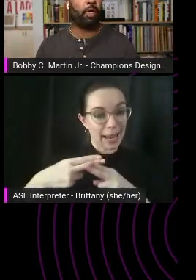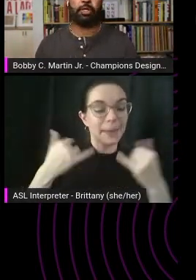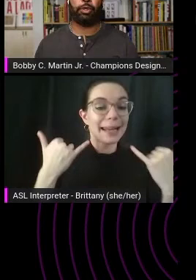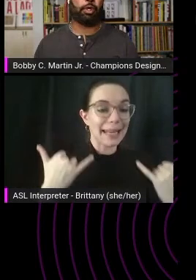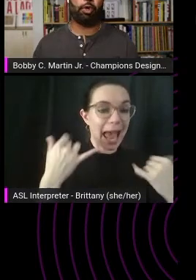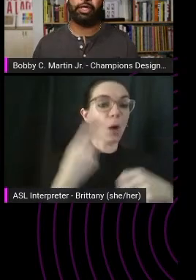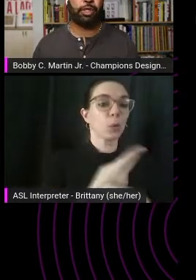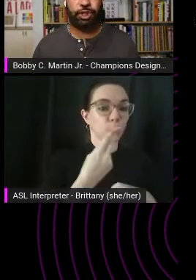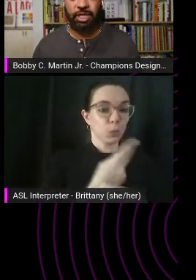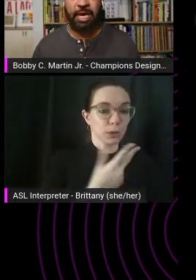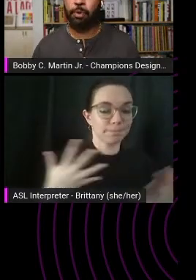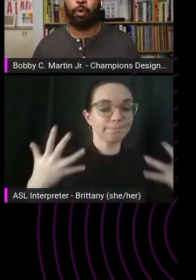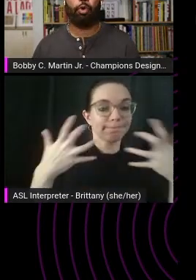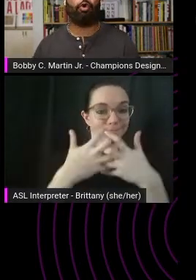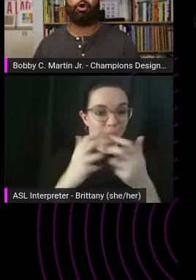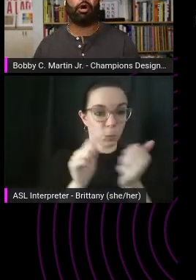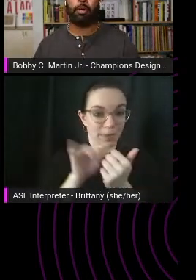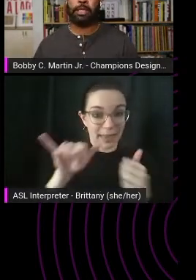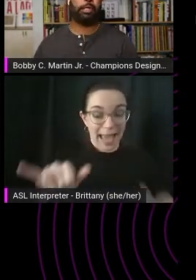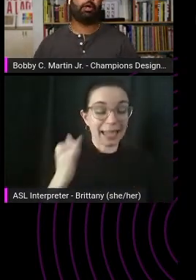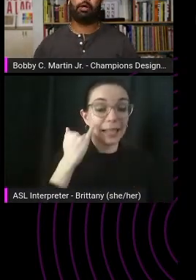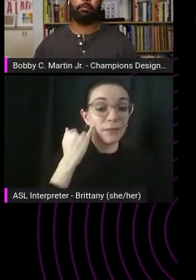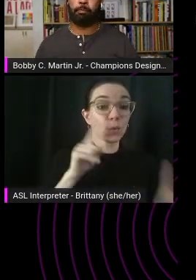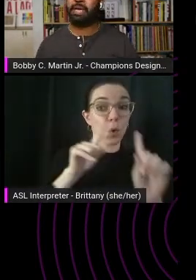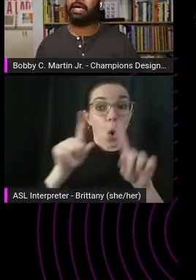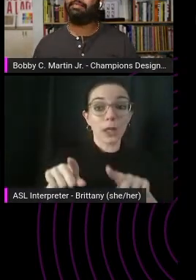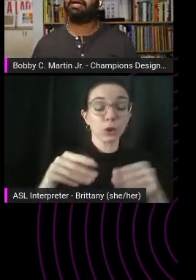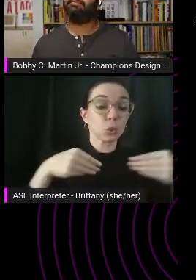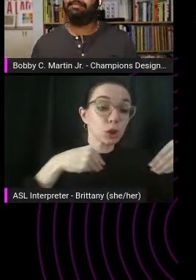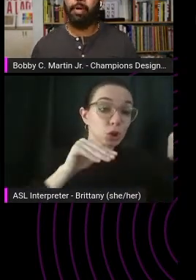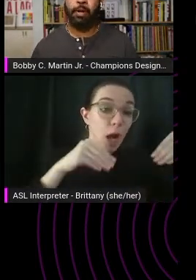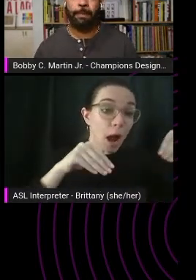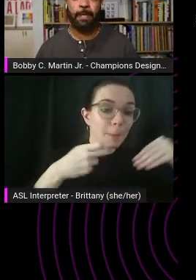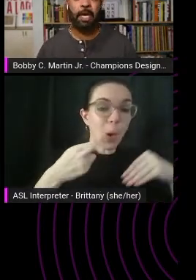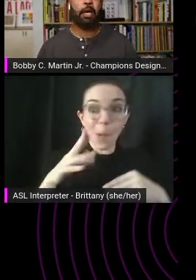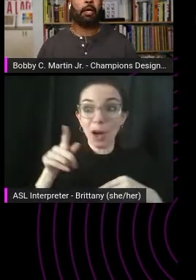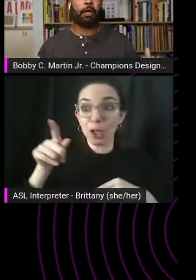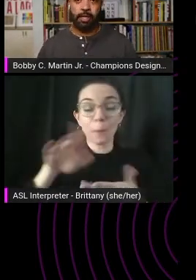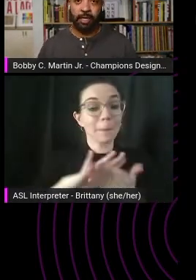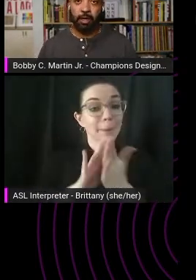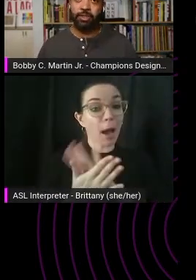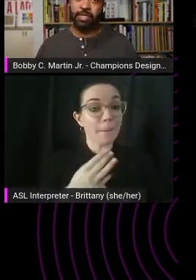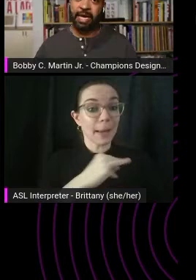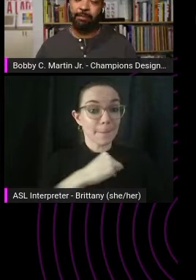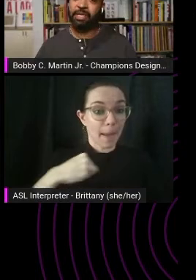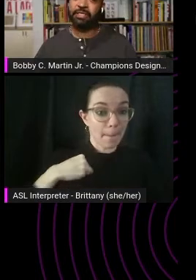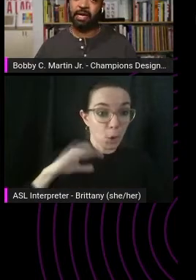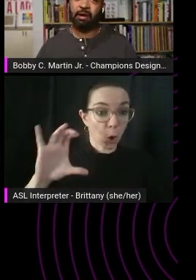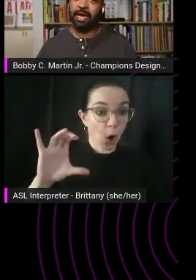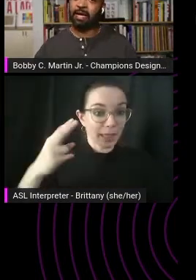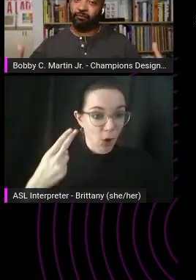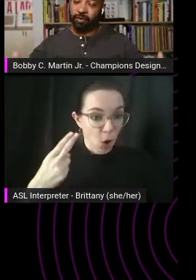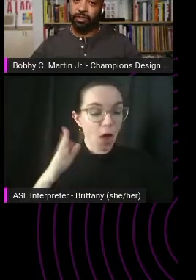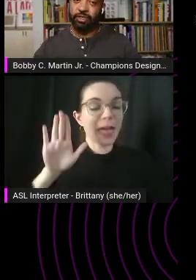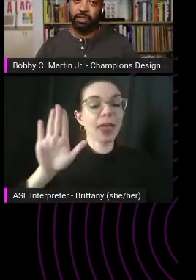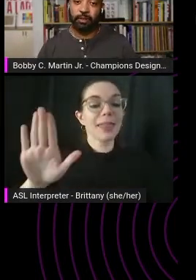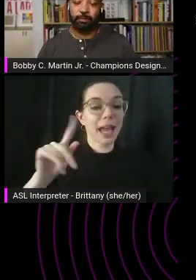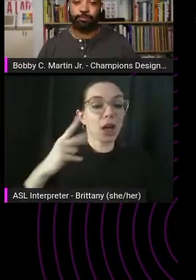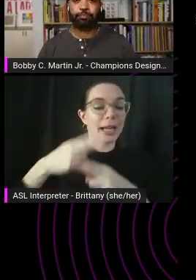Whether you are going to the shop or you are becoming a member, Carnegie Hall's name is there at front and center.